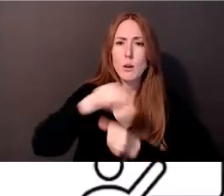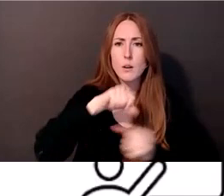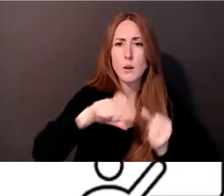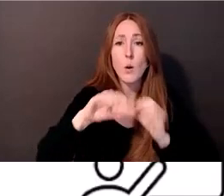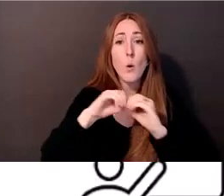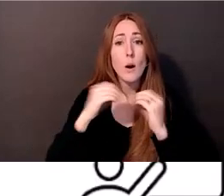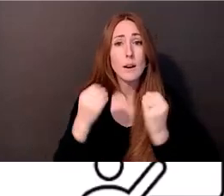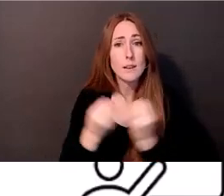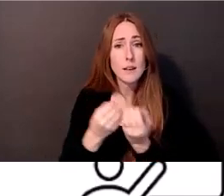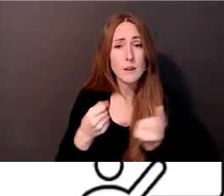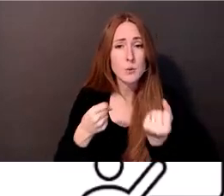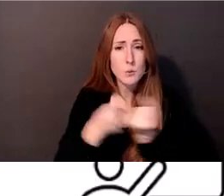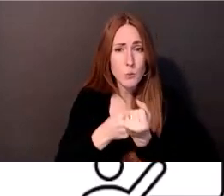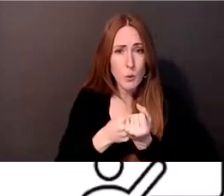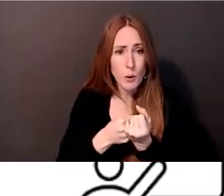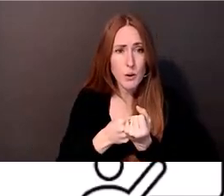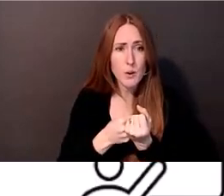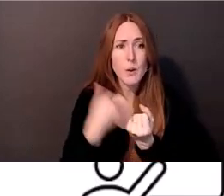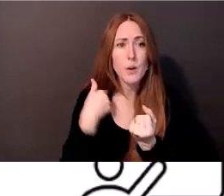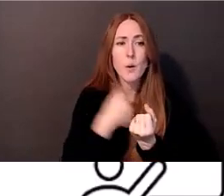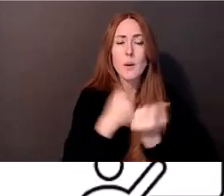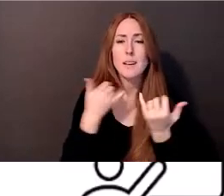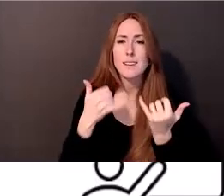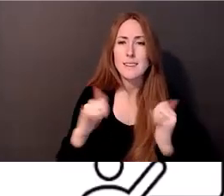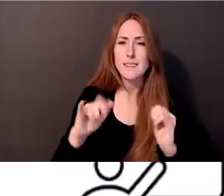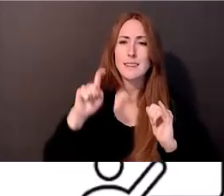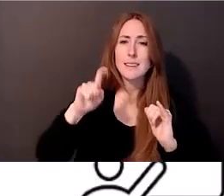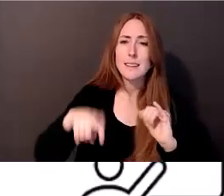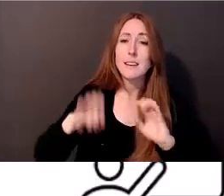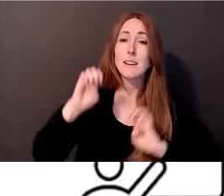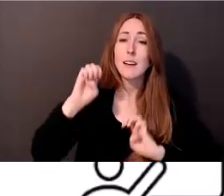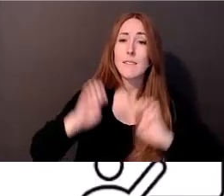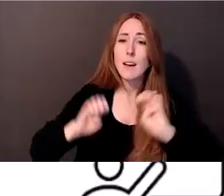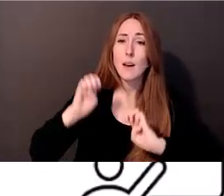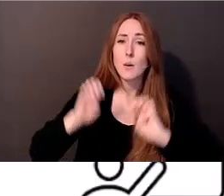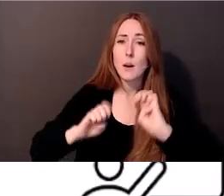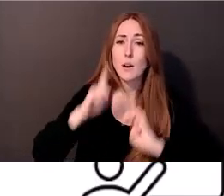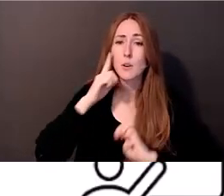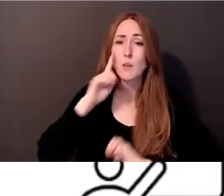And we still need evaluation for patient health-related outcome,